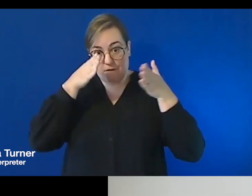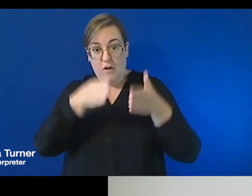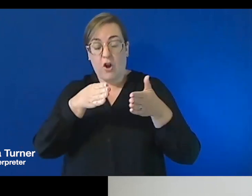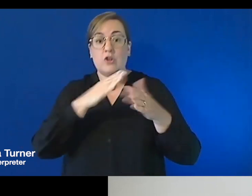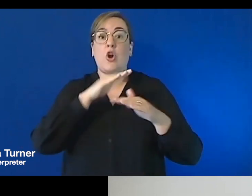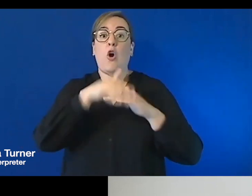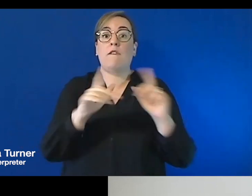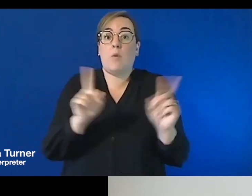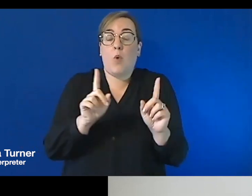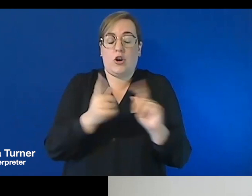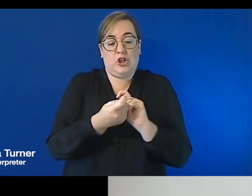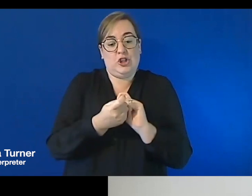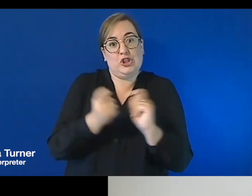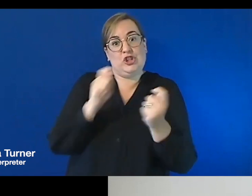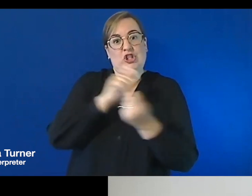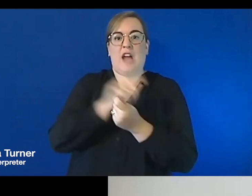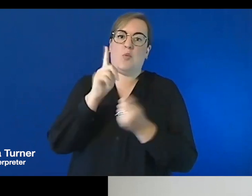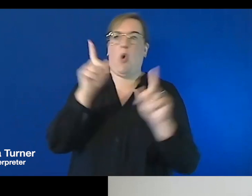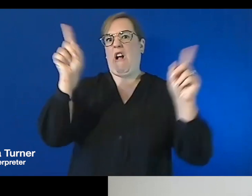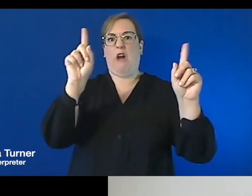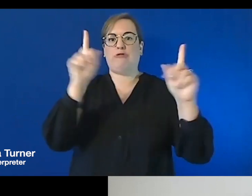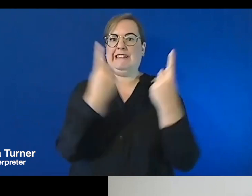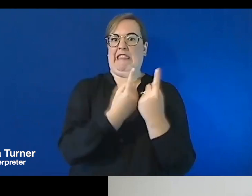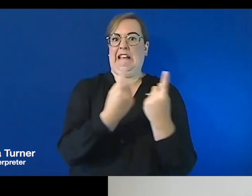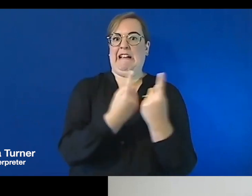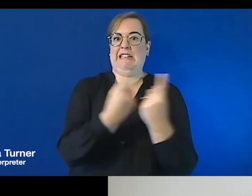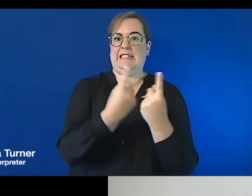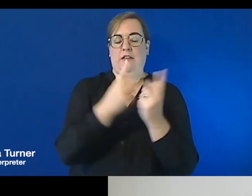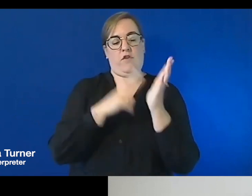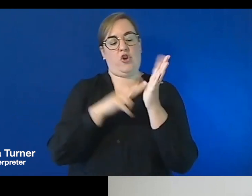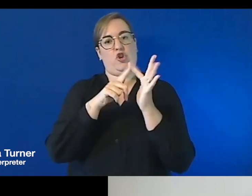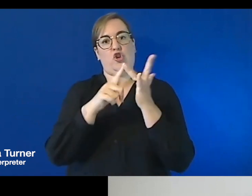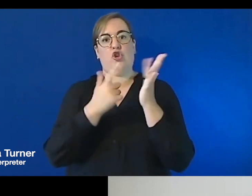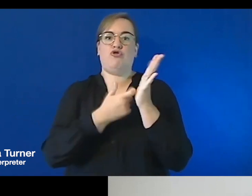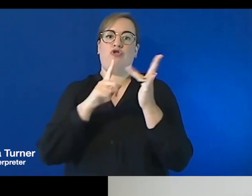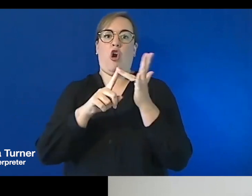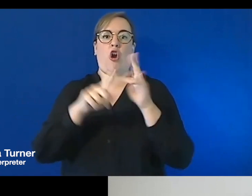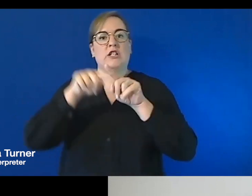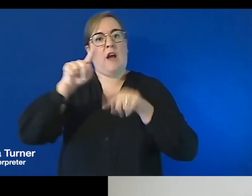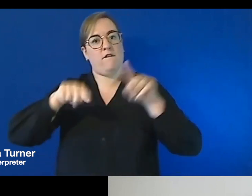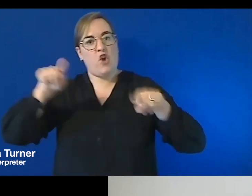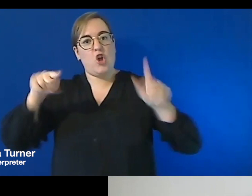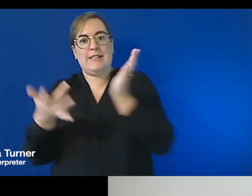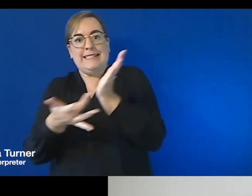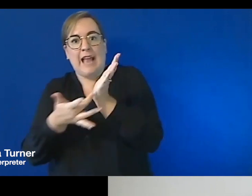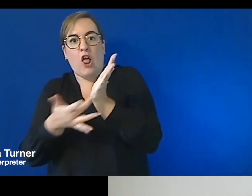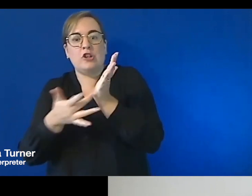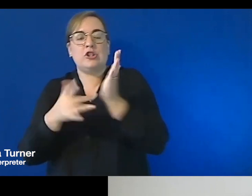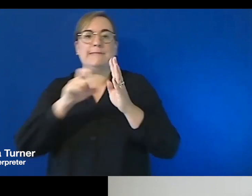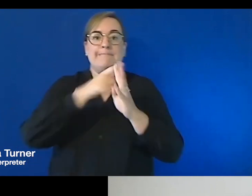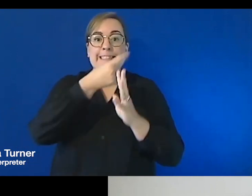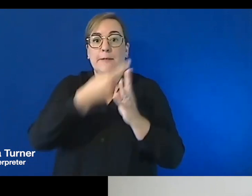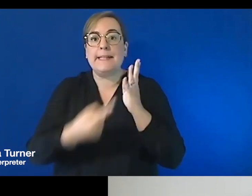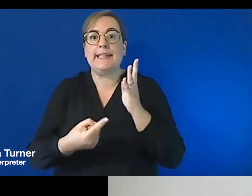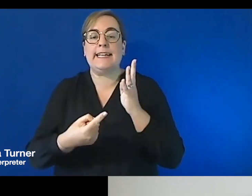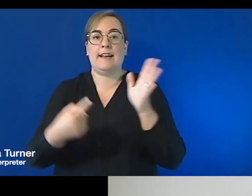state of things and in the field of neurodiverse technology, disability assistive technology.